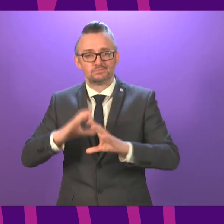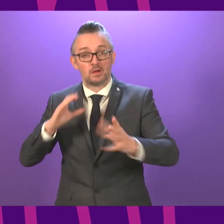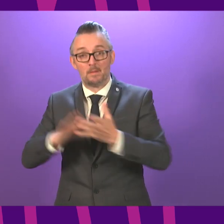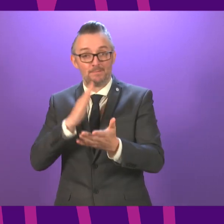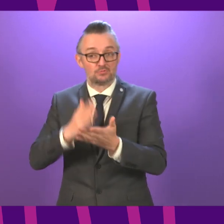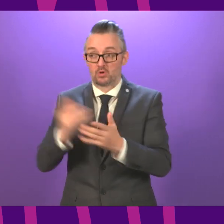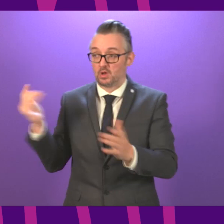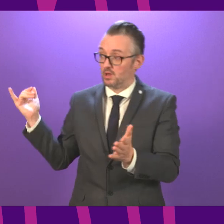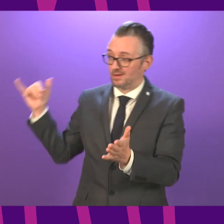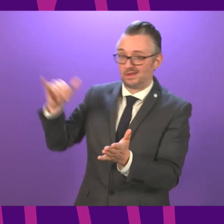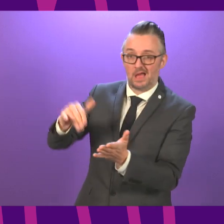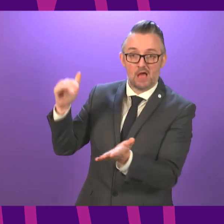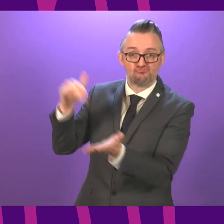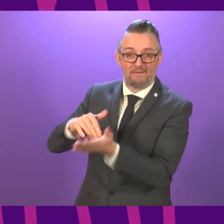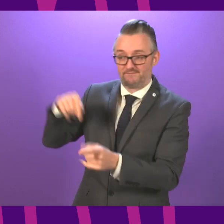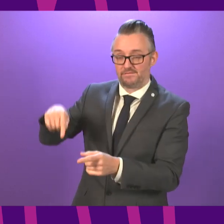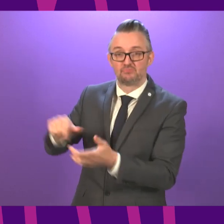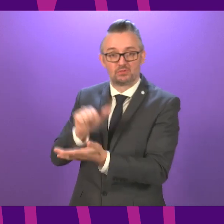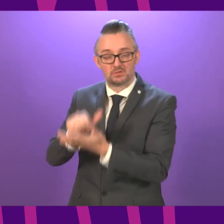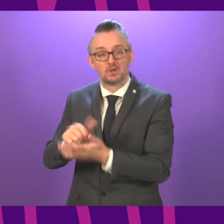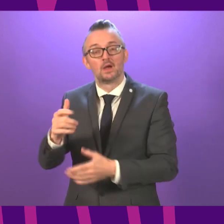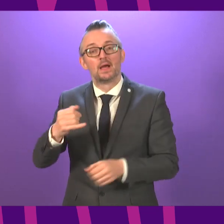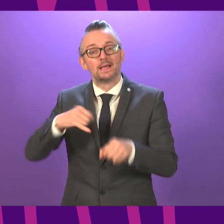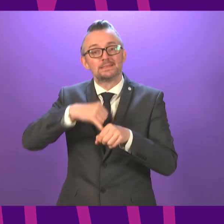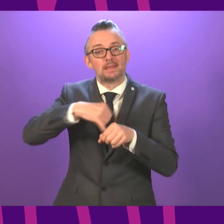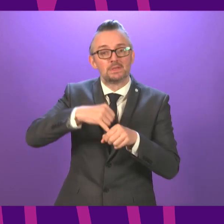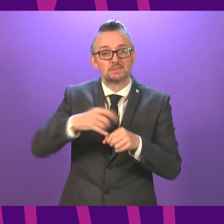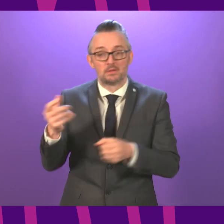Pharmaceutical companies have been building up stocks of medicines to mitigate potential